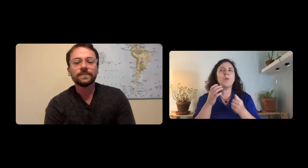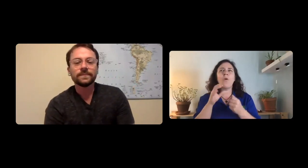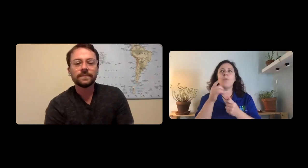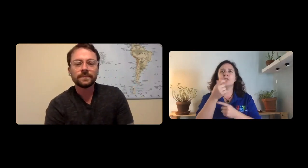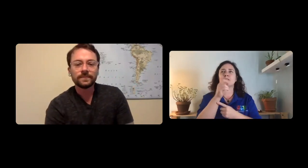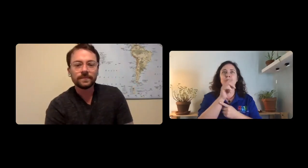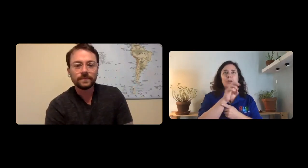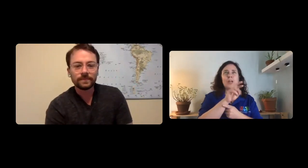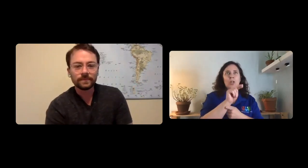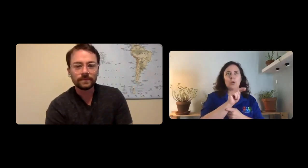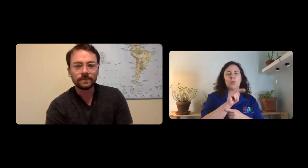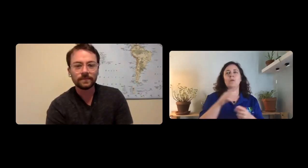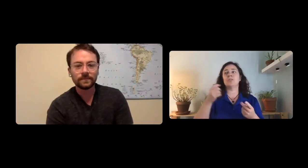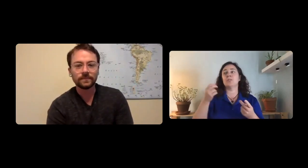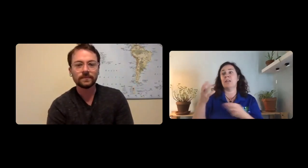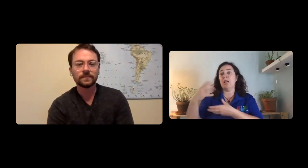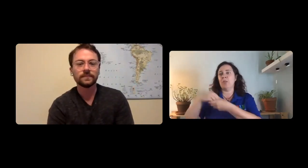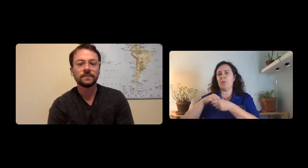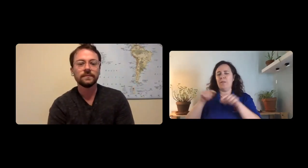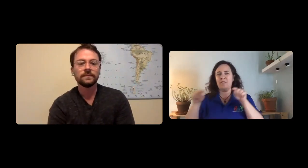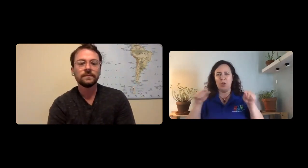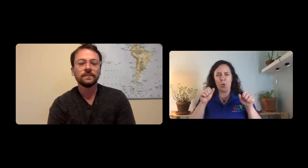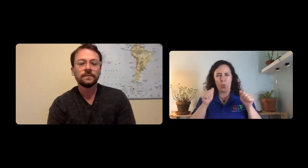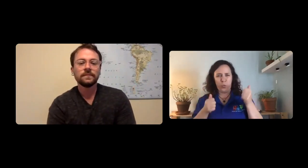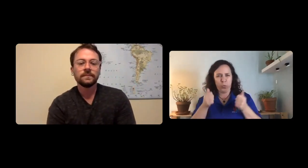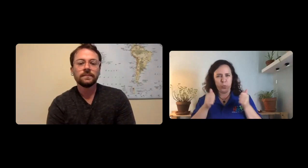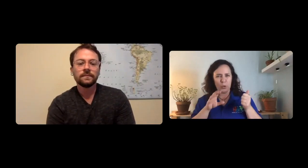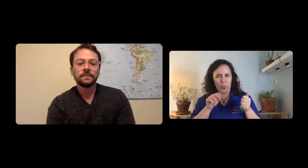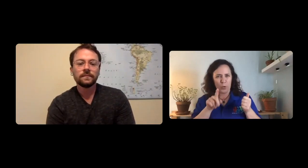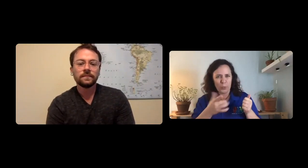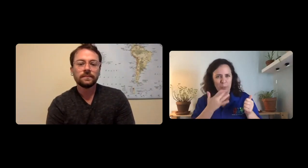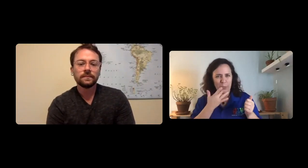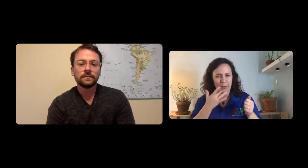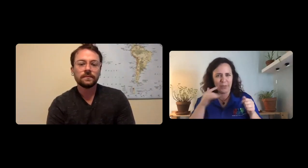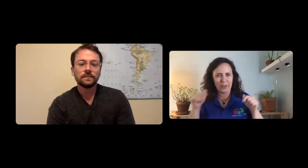They may overlap but they are exclusive of each other.